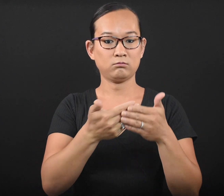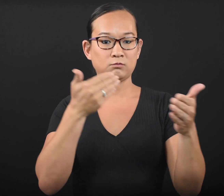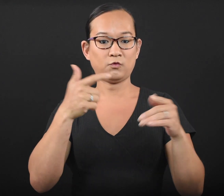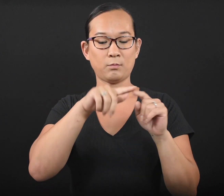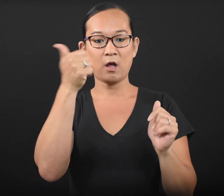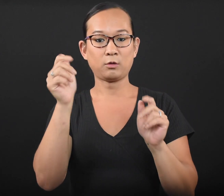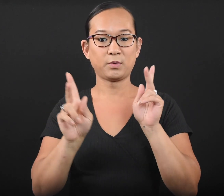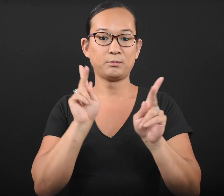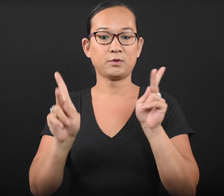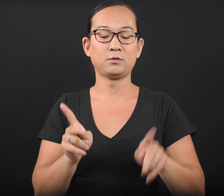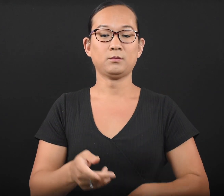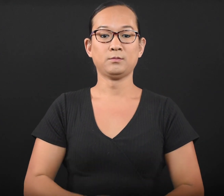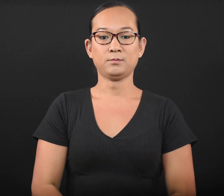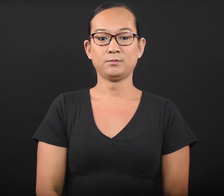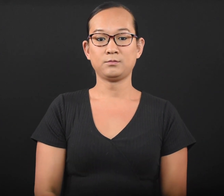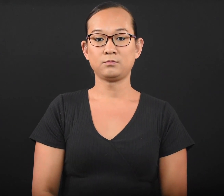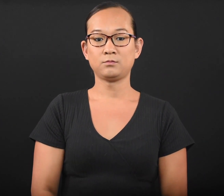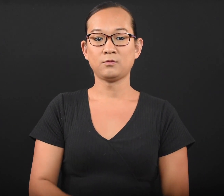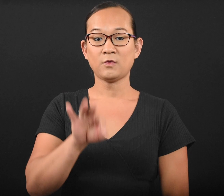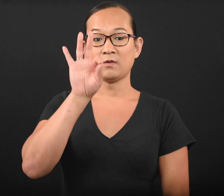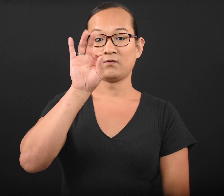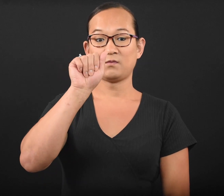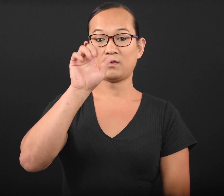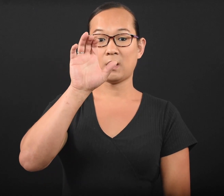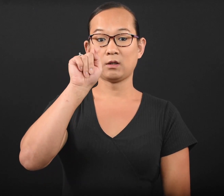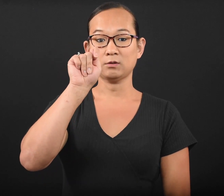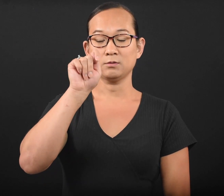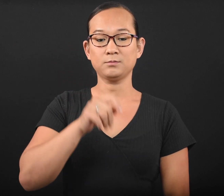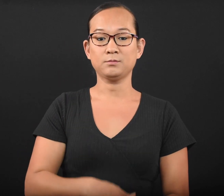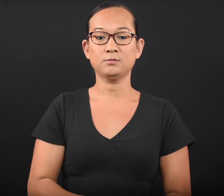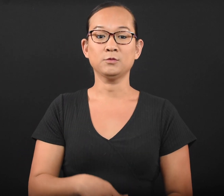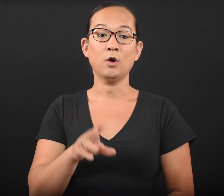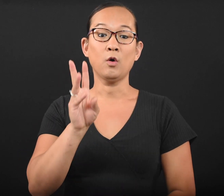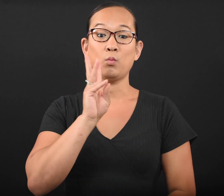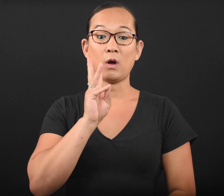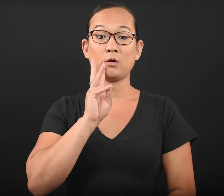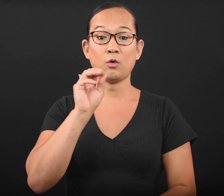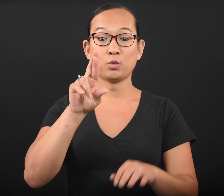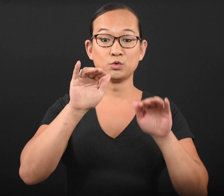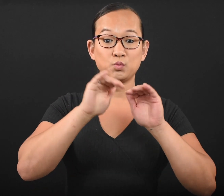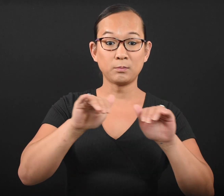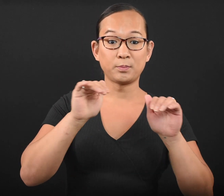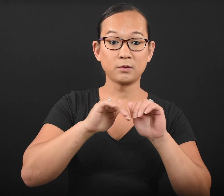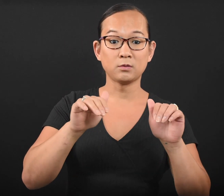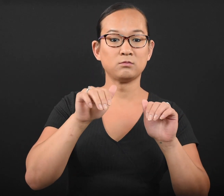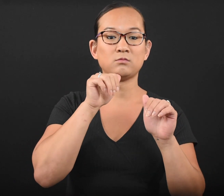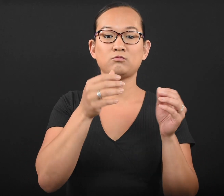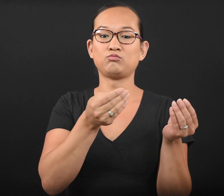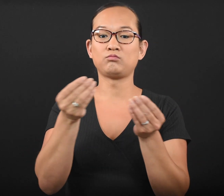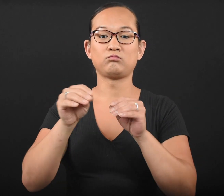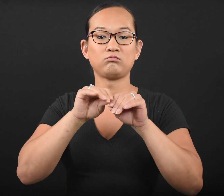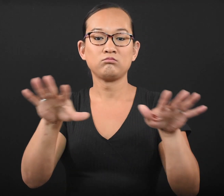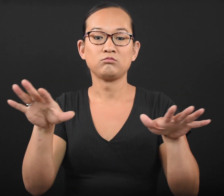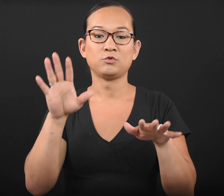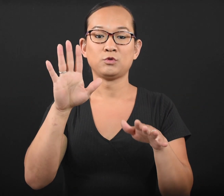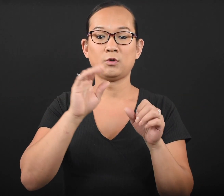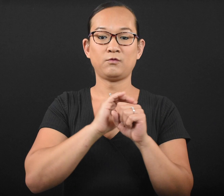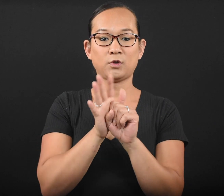physical distance of at least one meter from others. Fact: Water or swimming does not transmit the COVID-19 virus